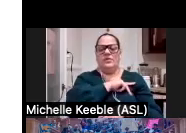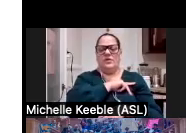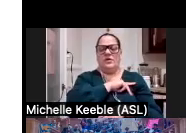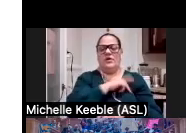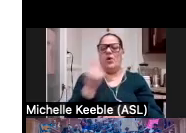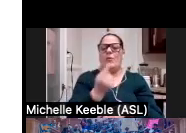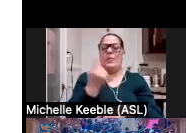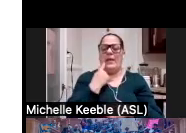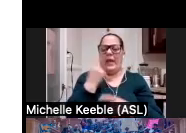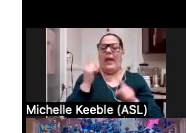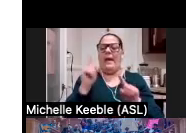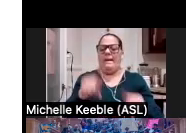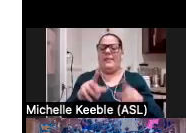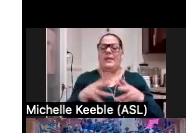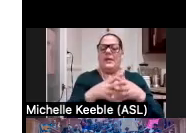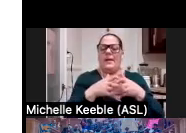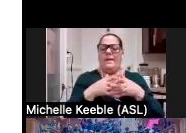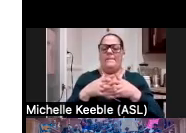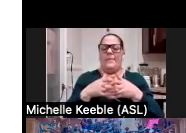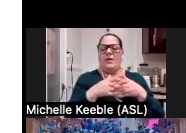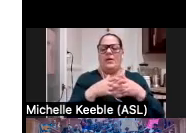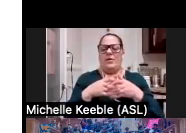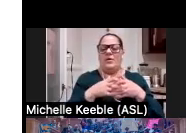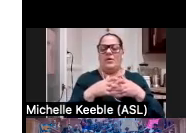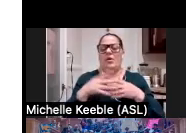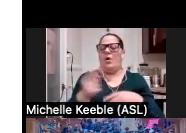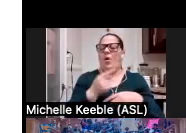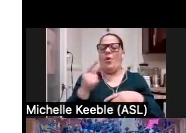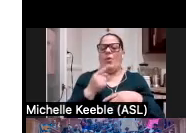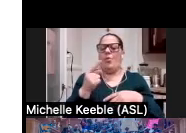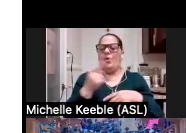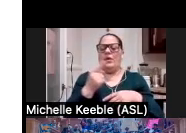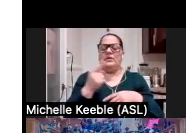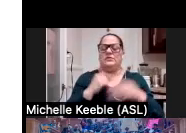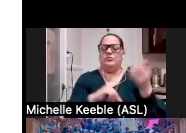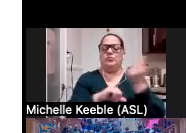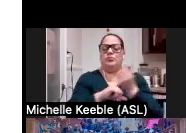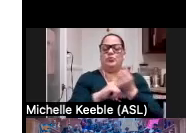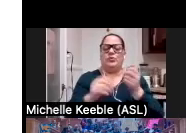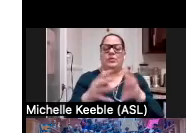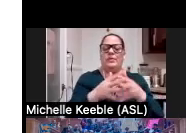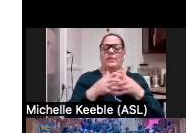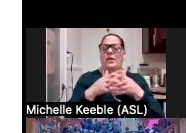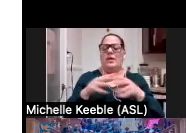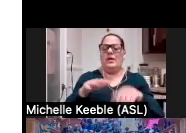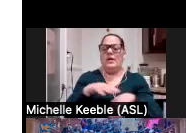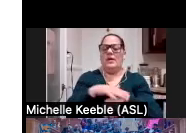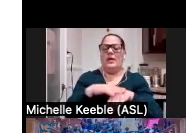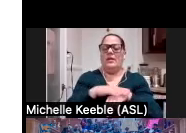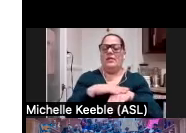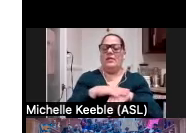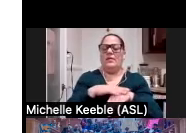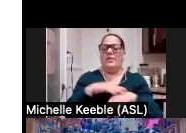happened in America. Always a patriot. “In what other land would I a person born without legs